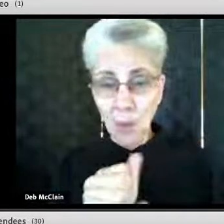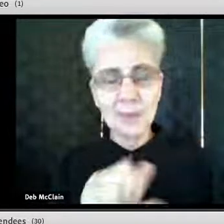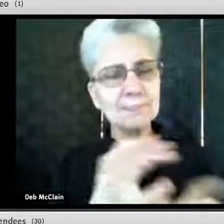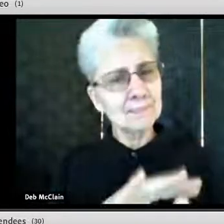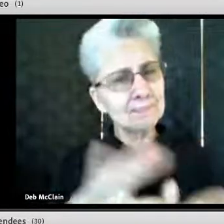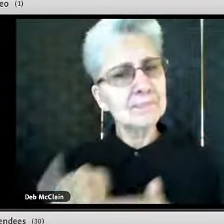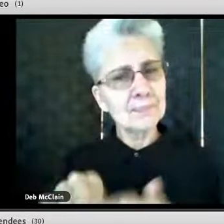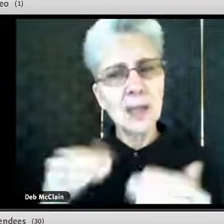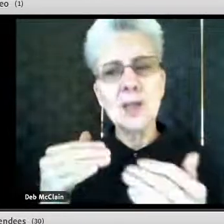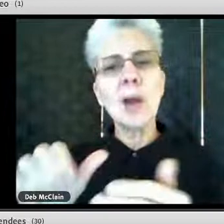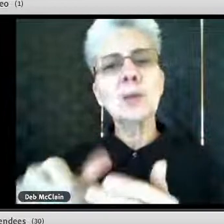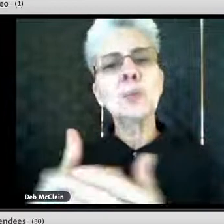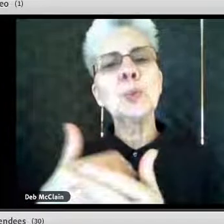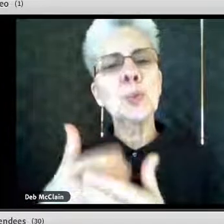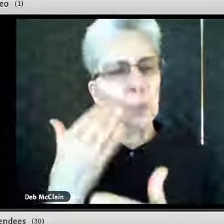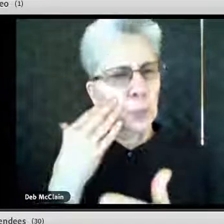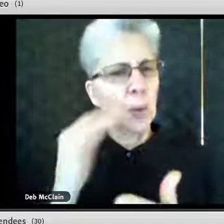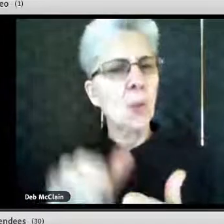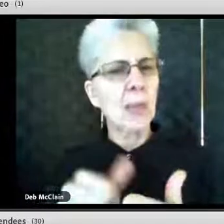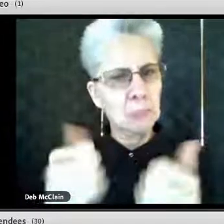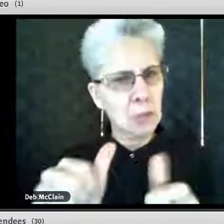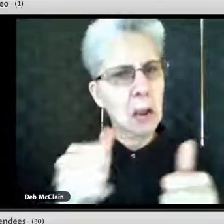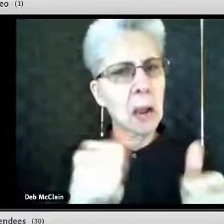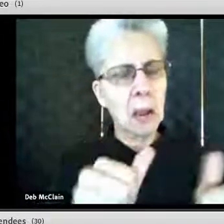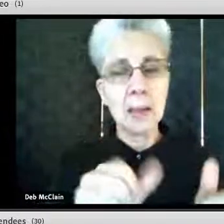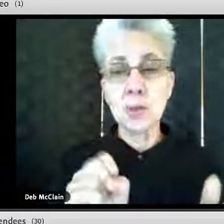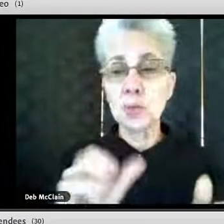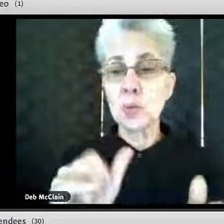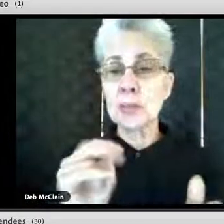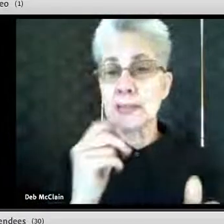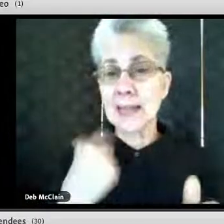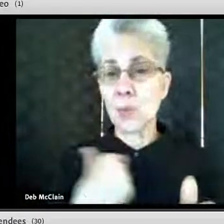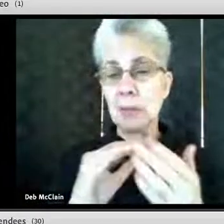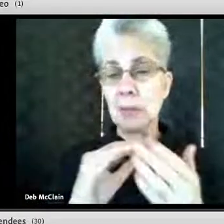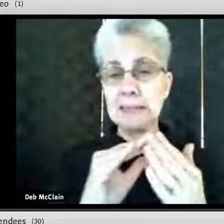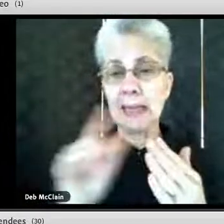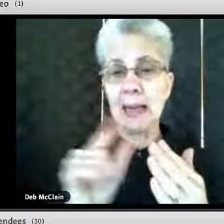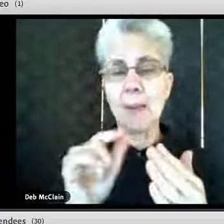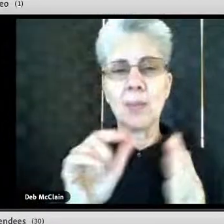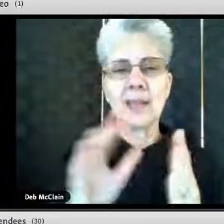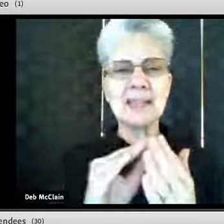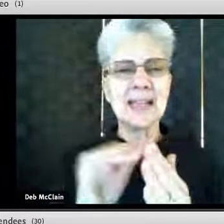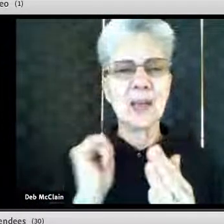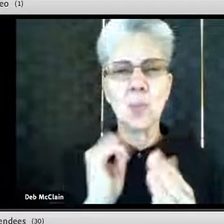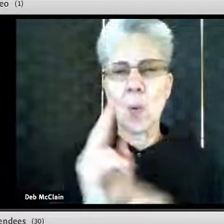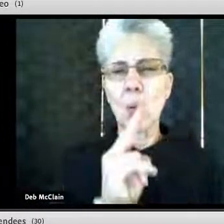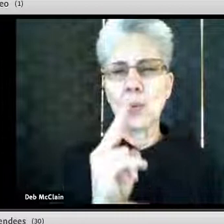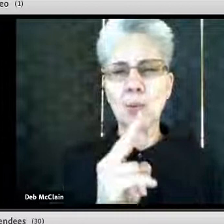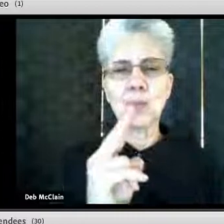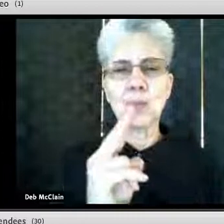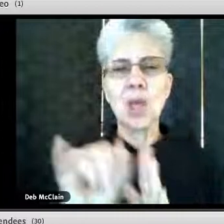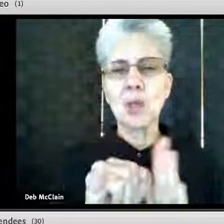then it's time to move on and you know that. Susan is saying we're a city library, and the city won't let us use YouTube, TikTok, et cetera.